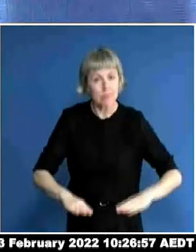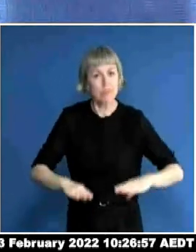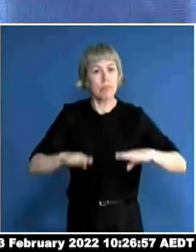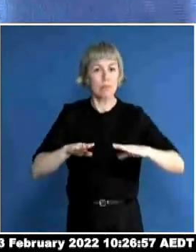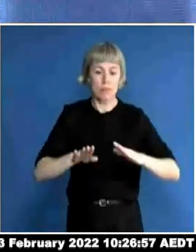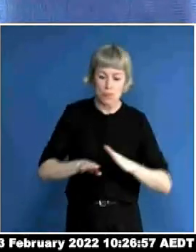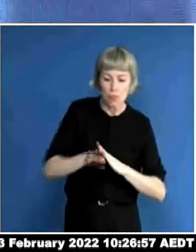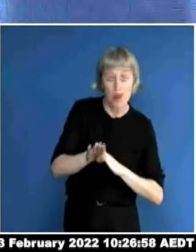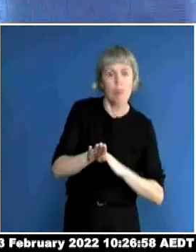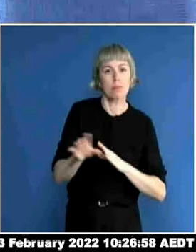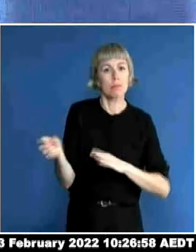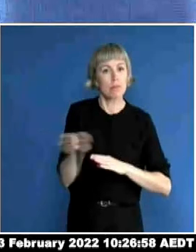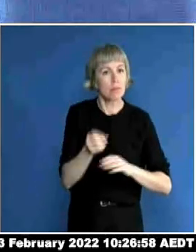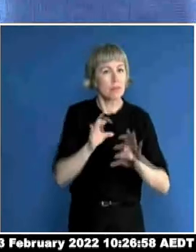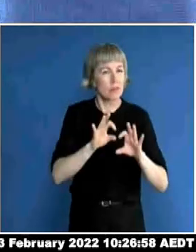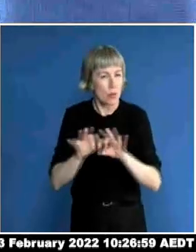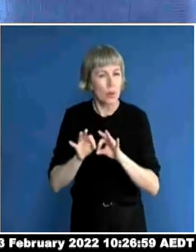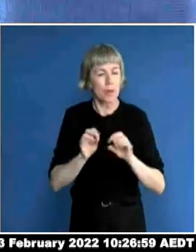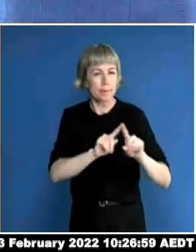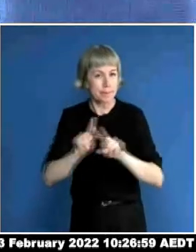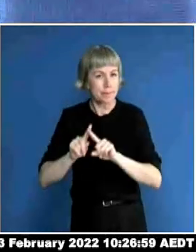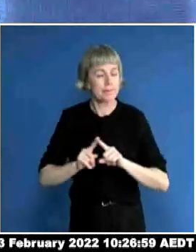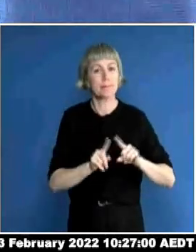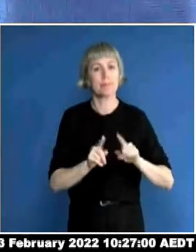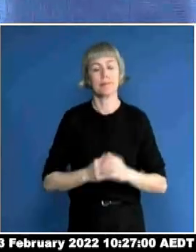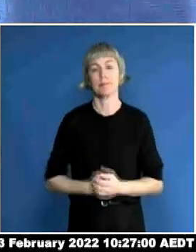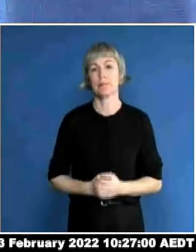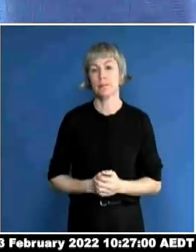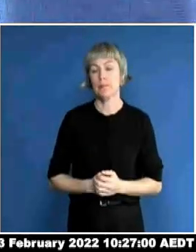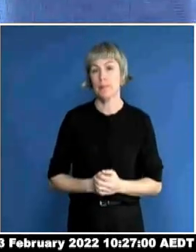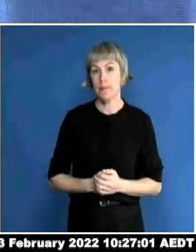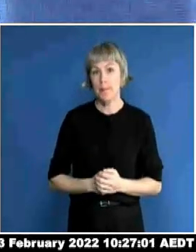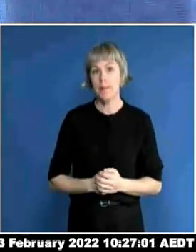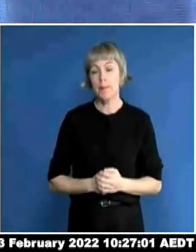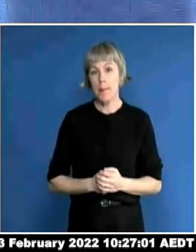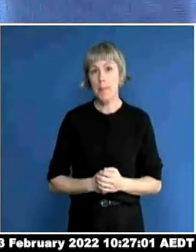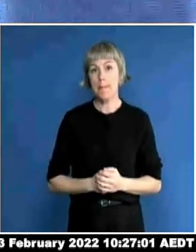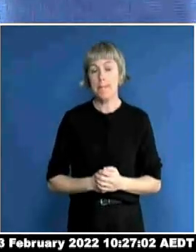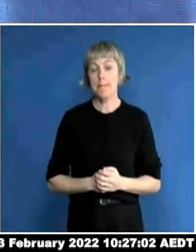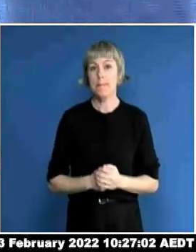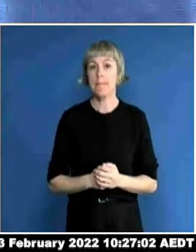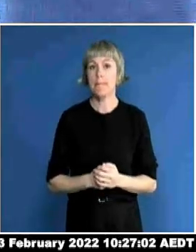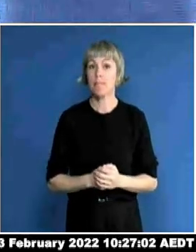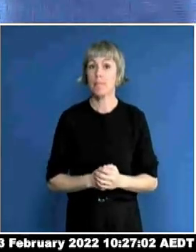is directly related to considerations around the future of the DES program.